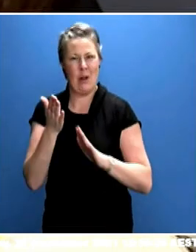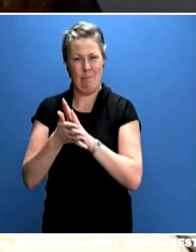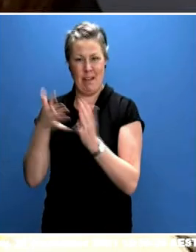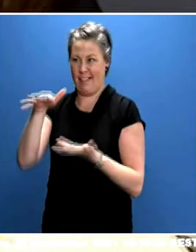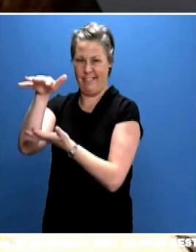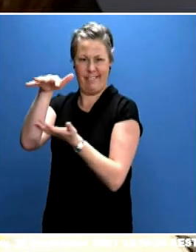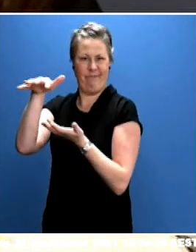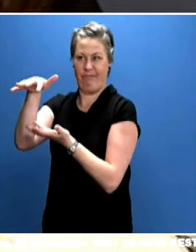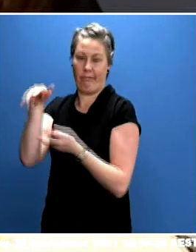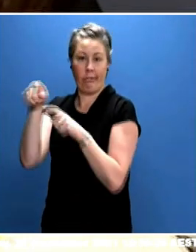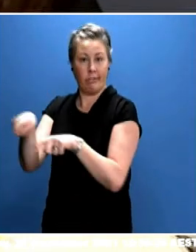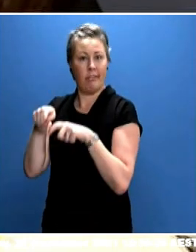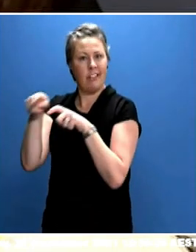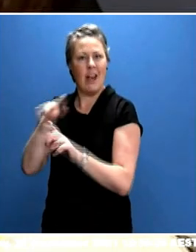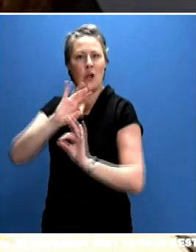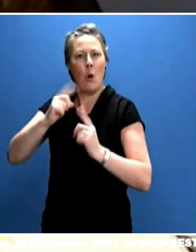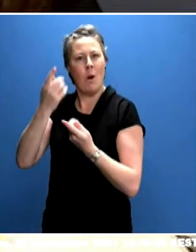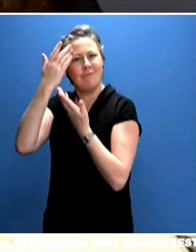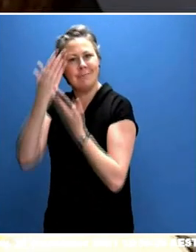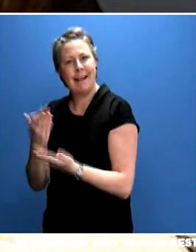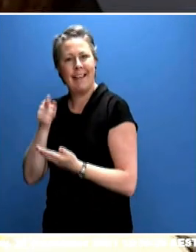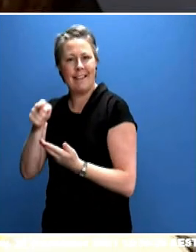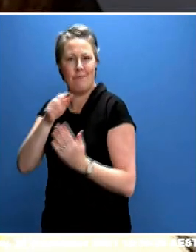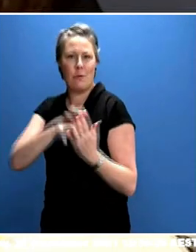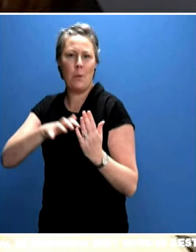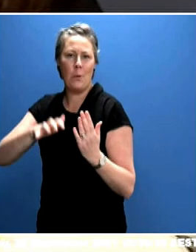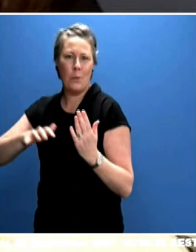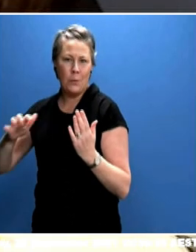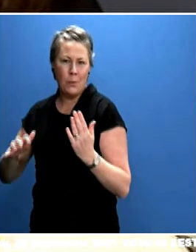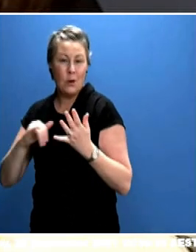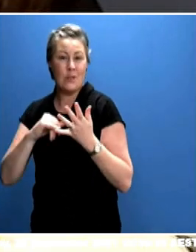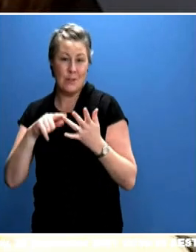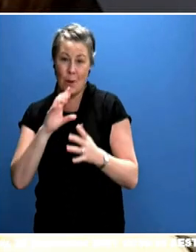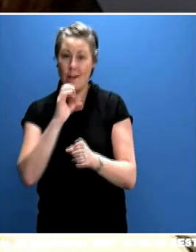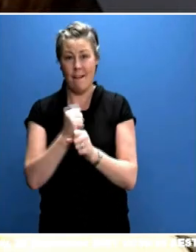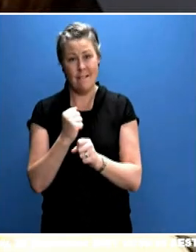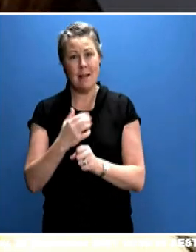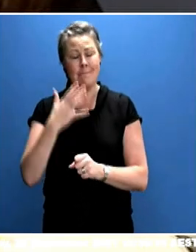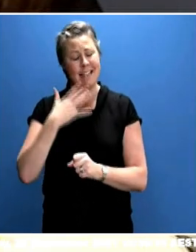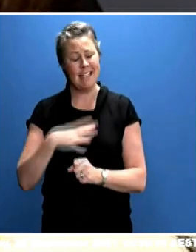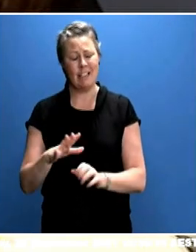So I think Government needs to embrace the notion that Aboriginal people